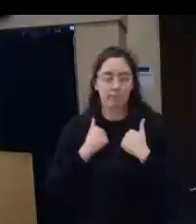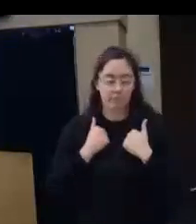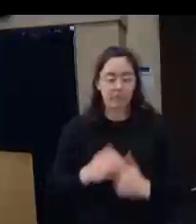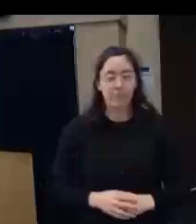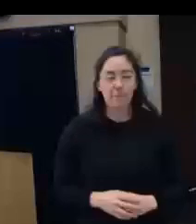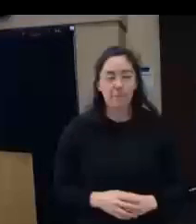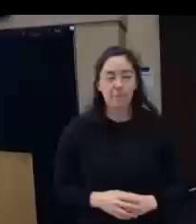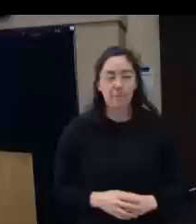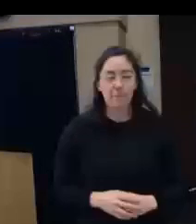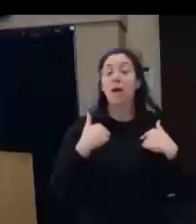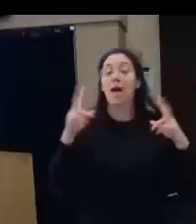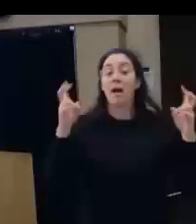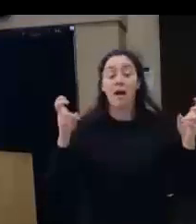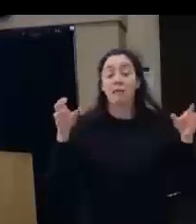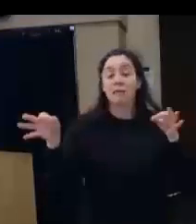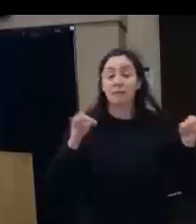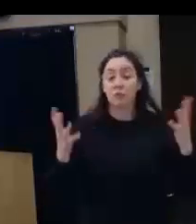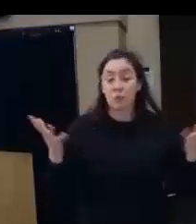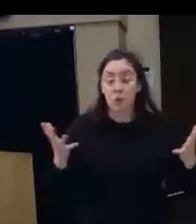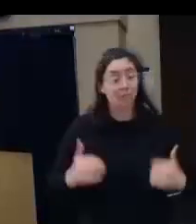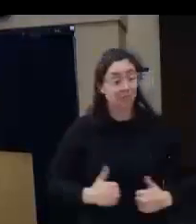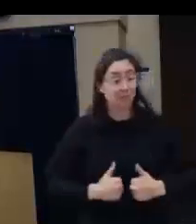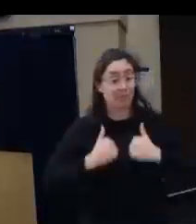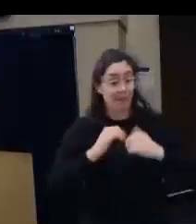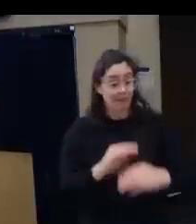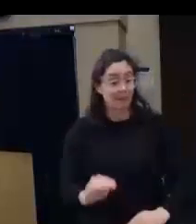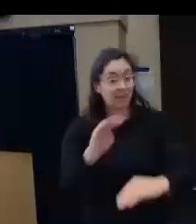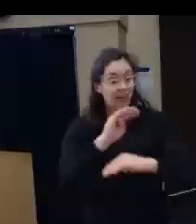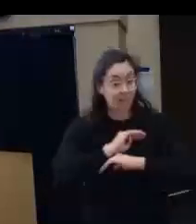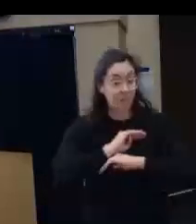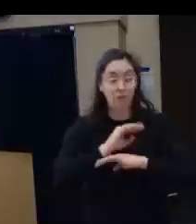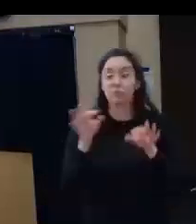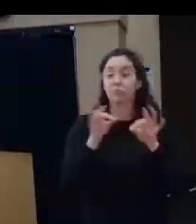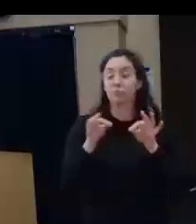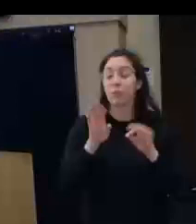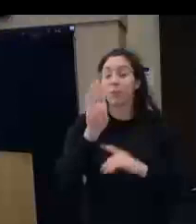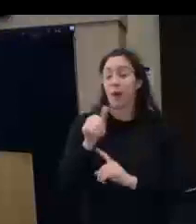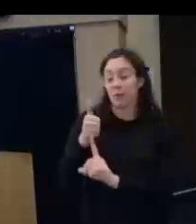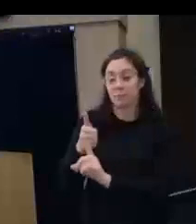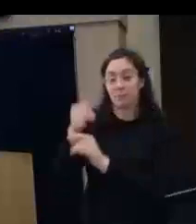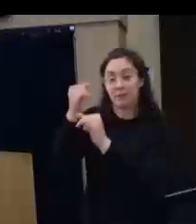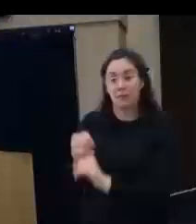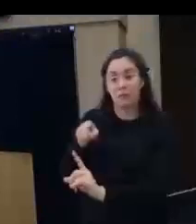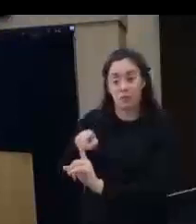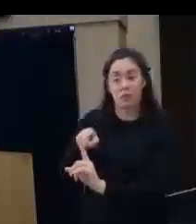working definition of quity quity of life as life satisfaction defined by the in individual and it